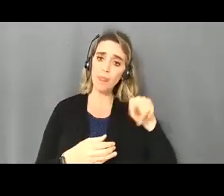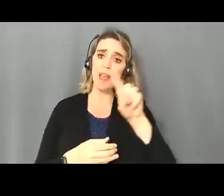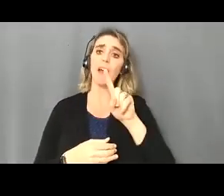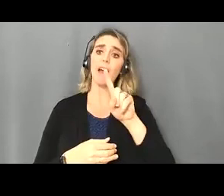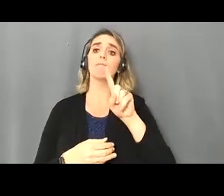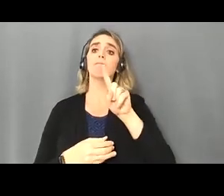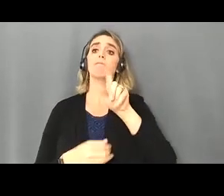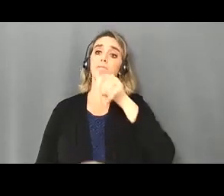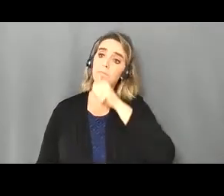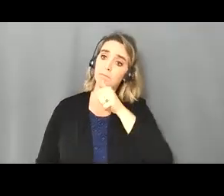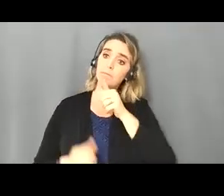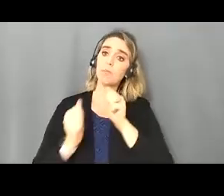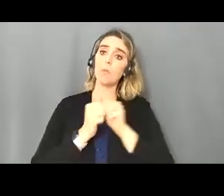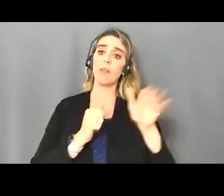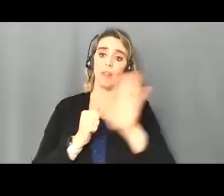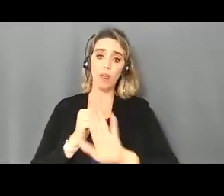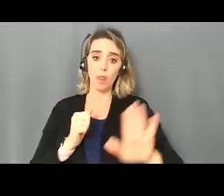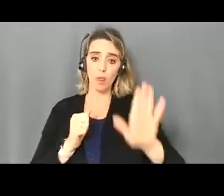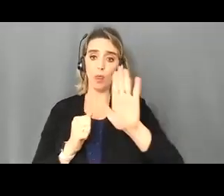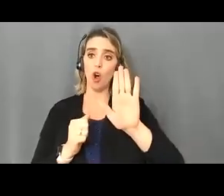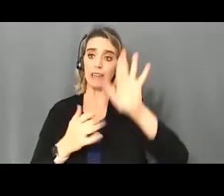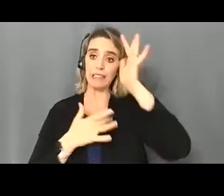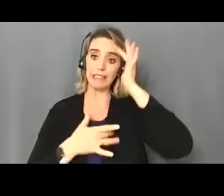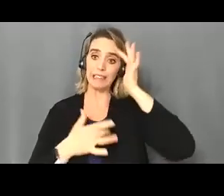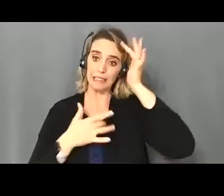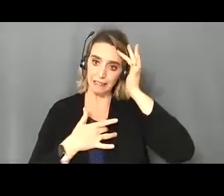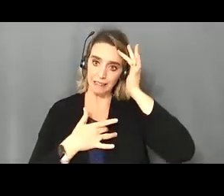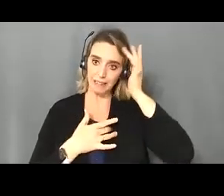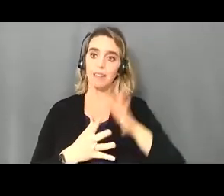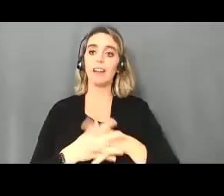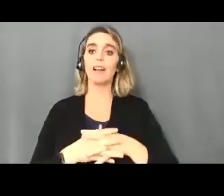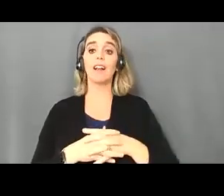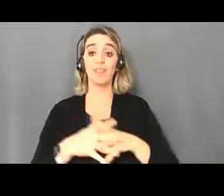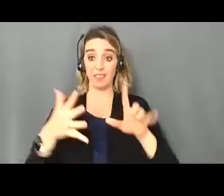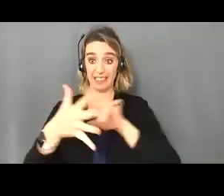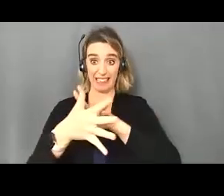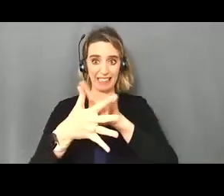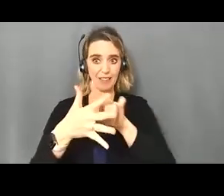And again, I just wanna reiterate that these five drivers are not to be considered